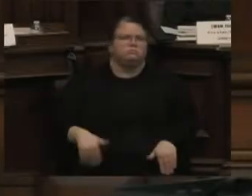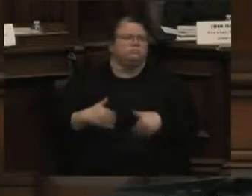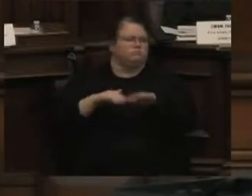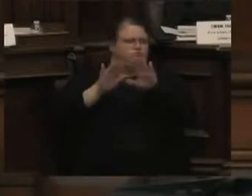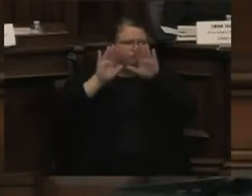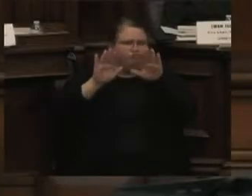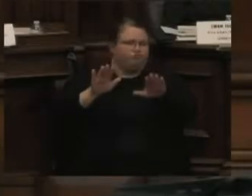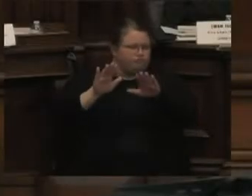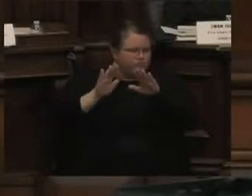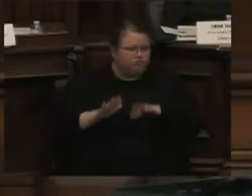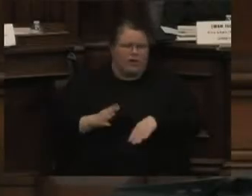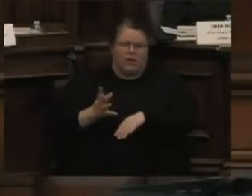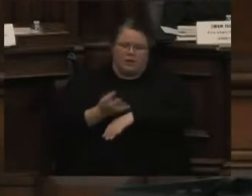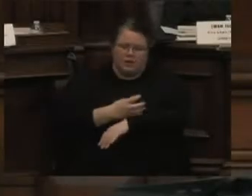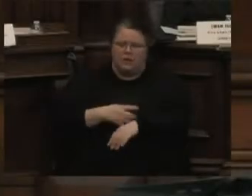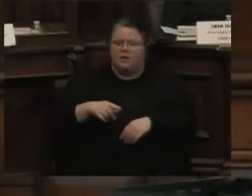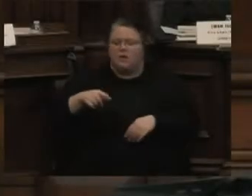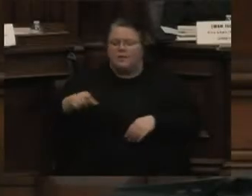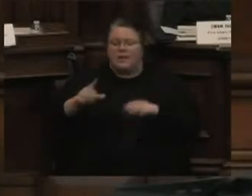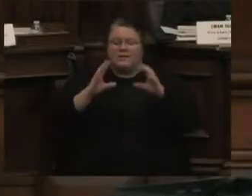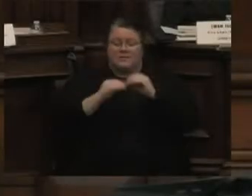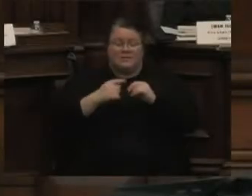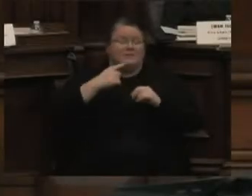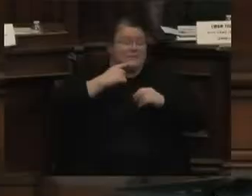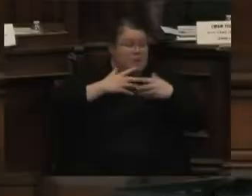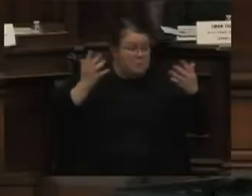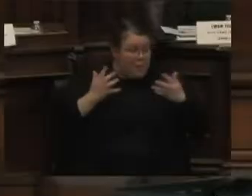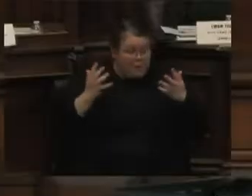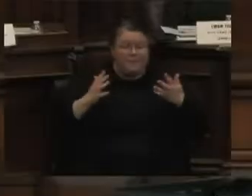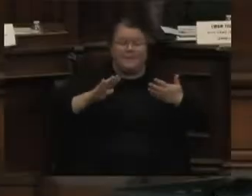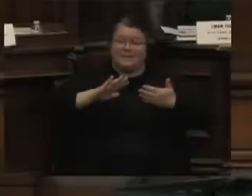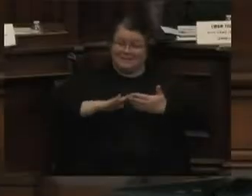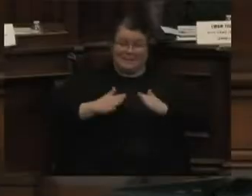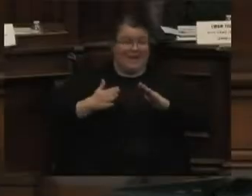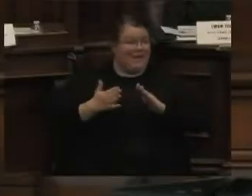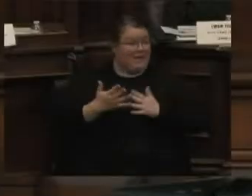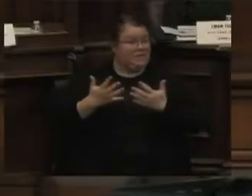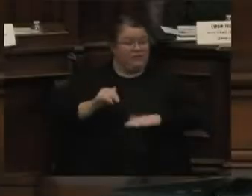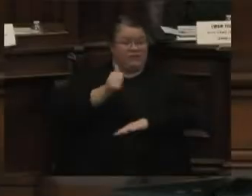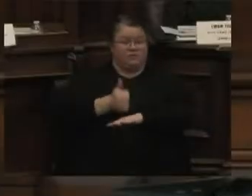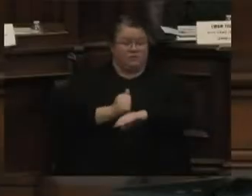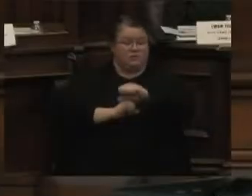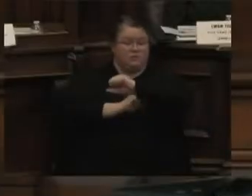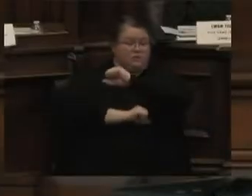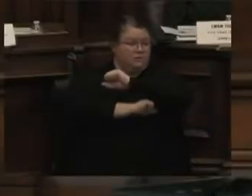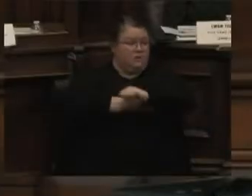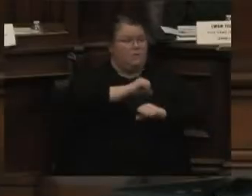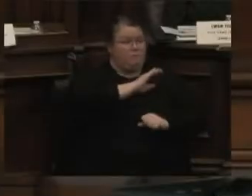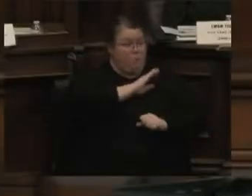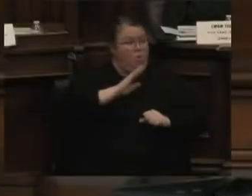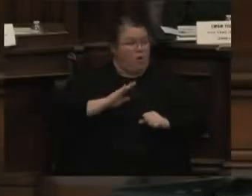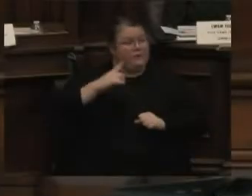to which, which was I thought was very, very a great session.